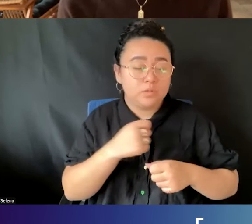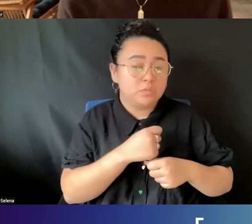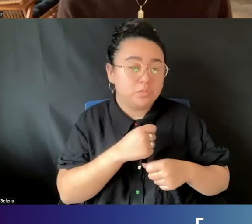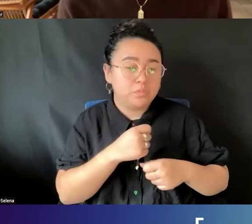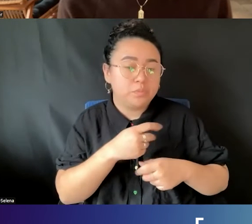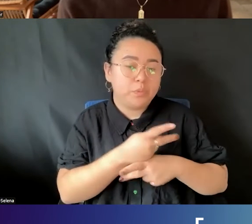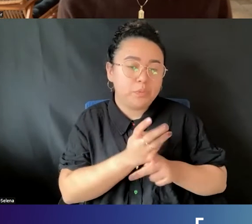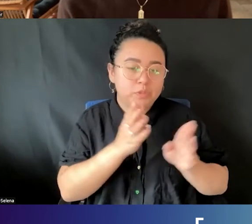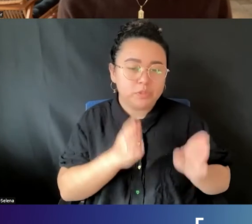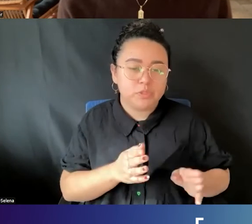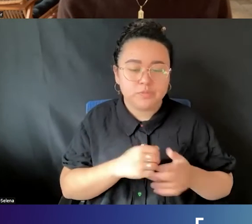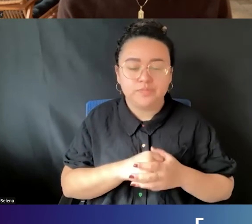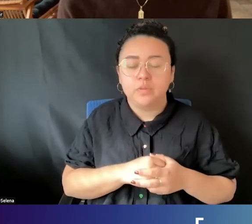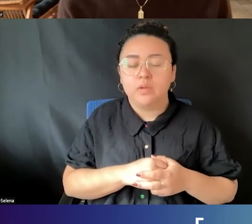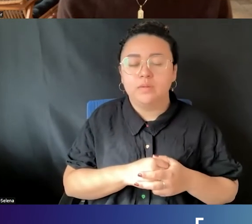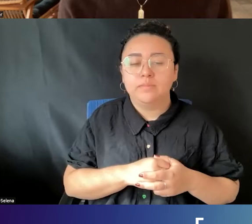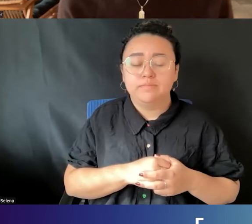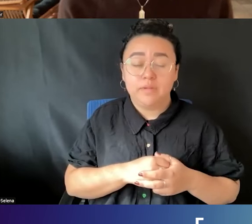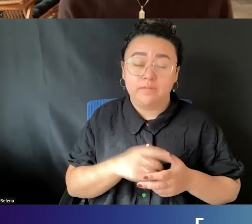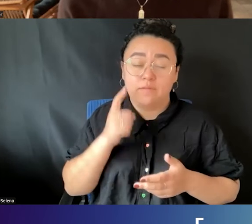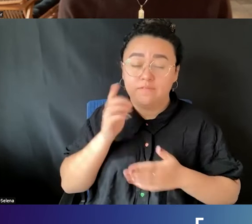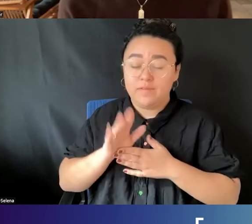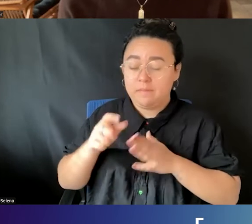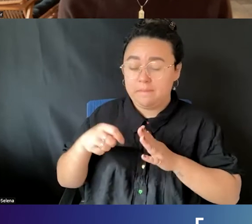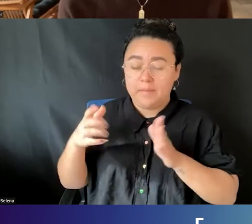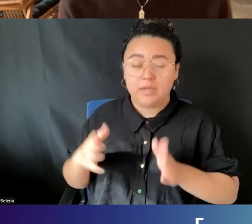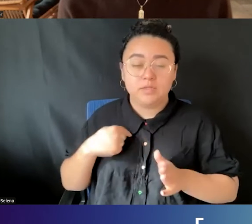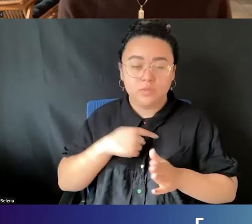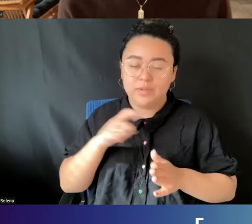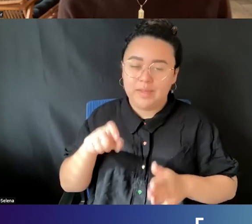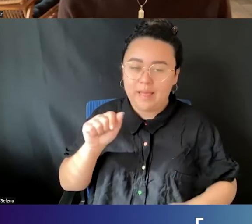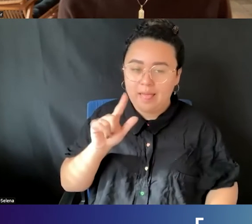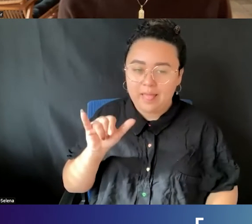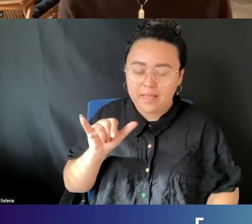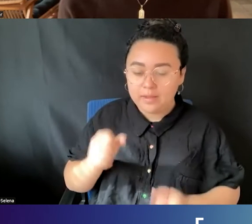We need allies and we need advocates. And you are your best advocate.